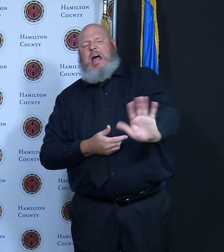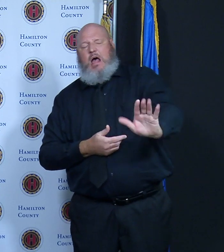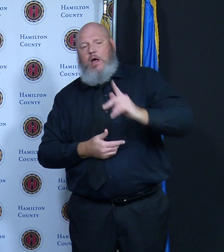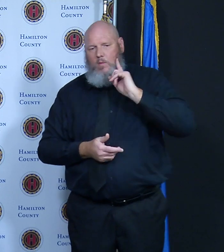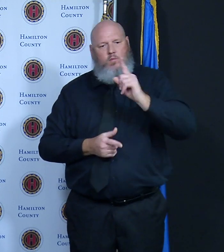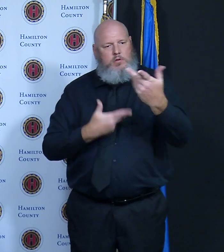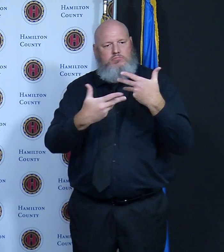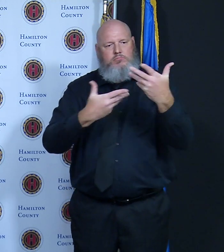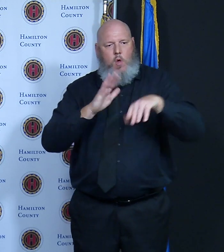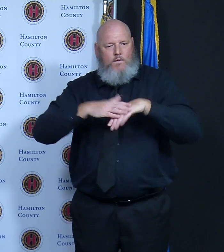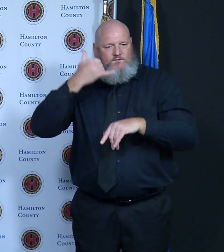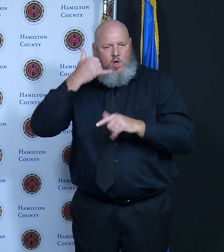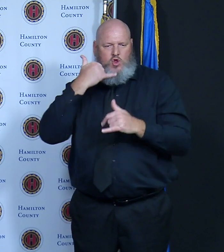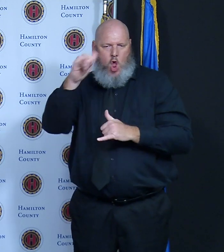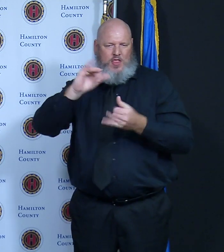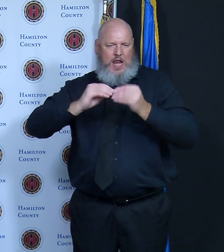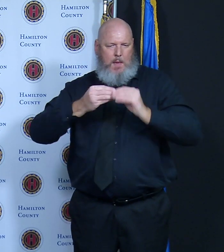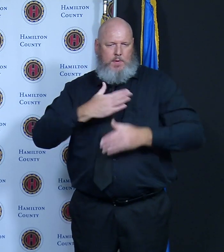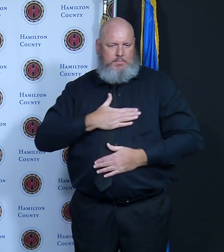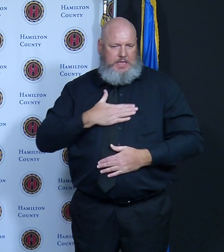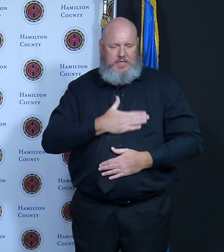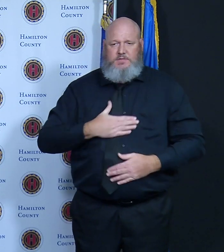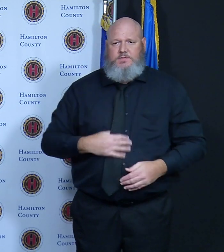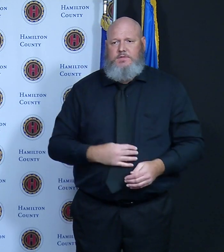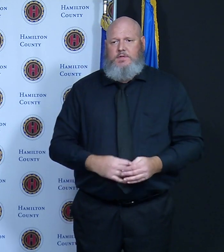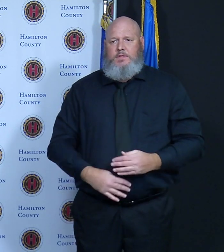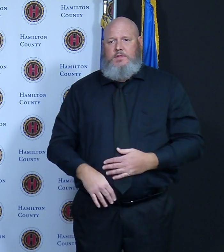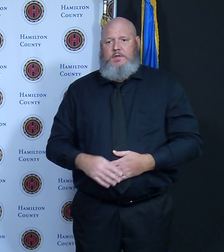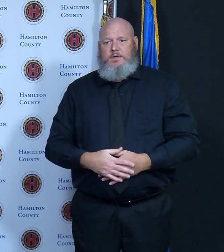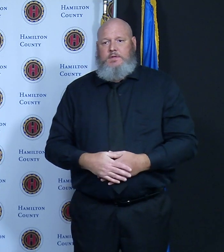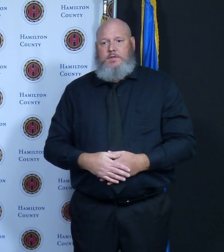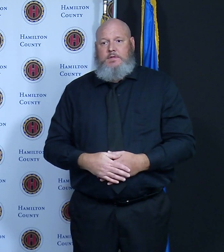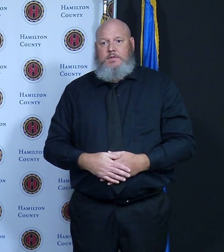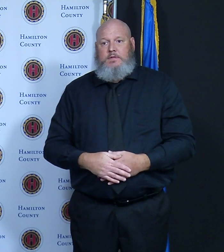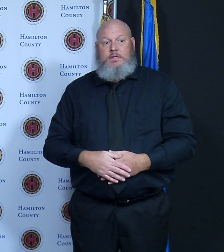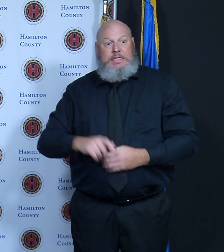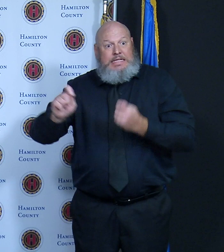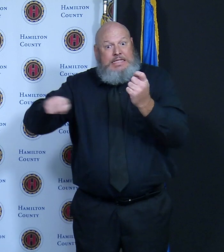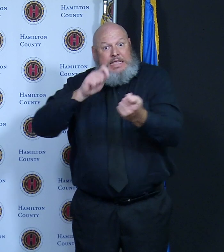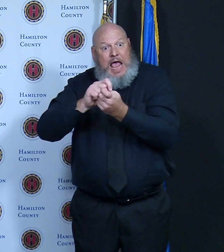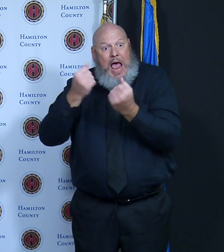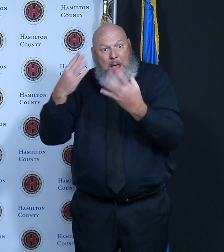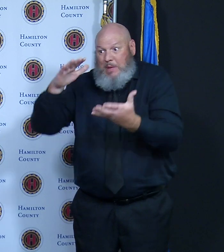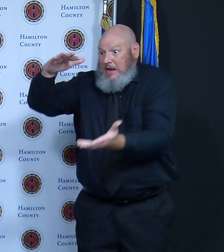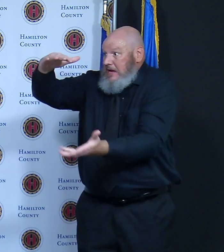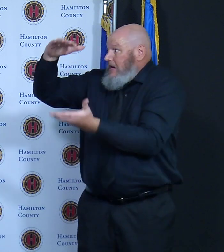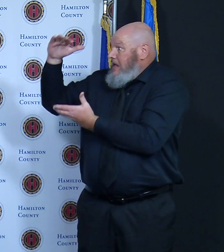that we have would EMA ever act on its own regarding anything like a lockdown